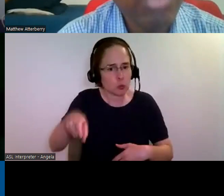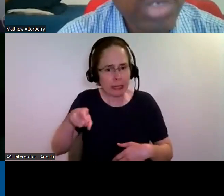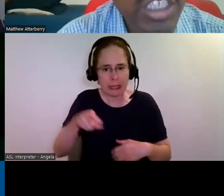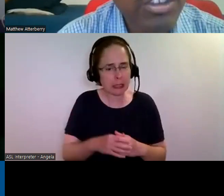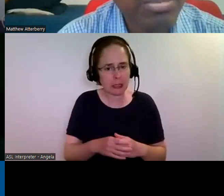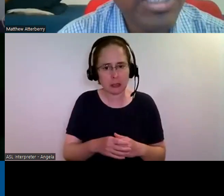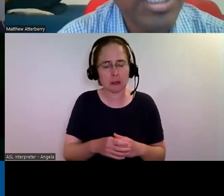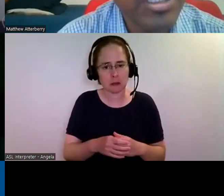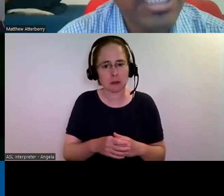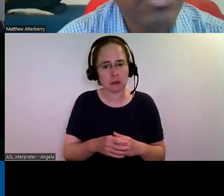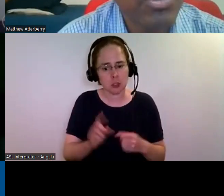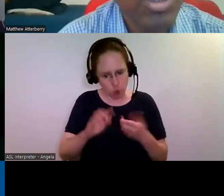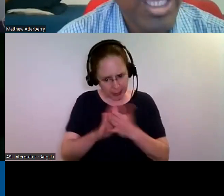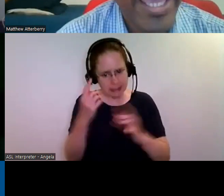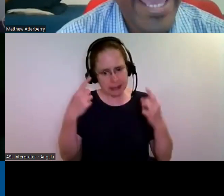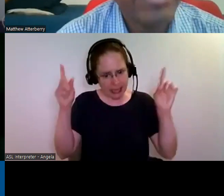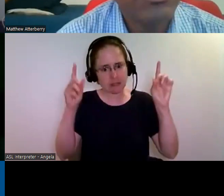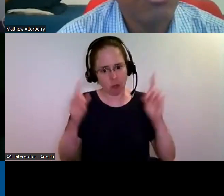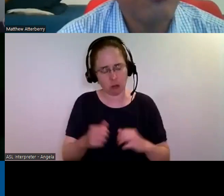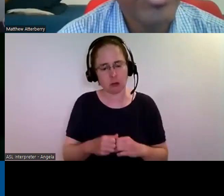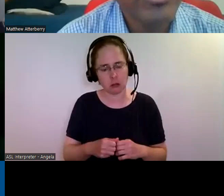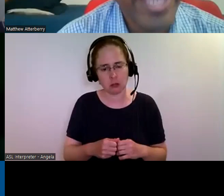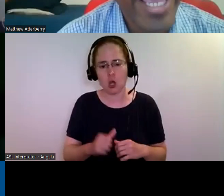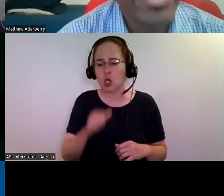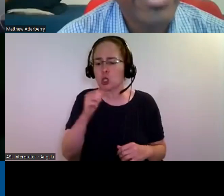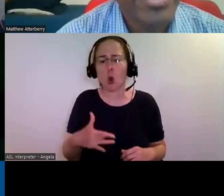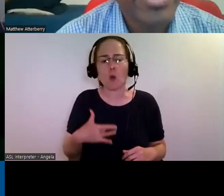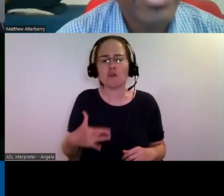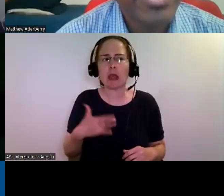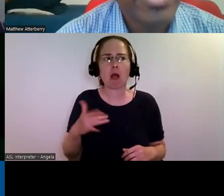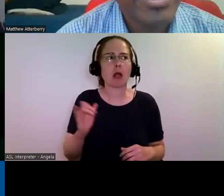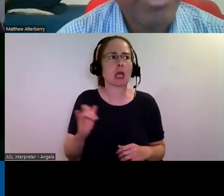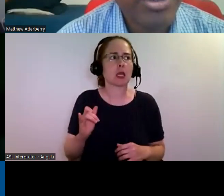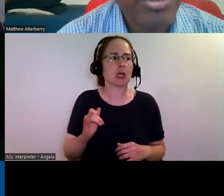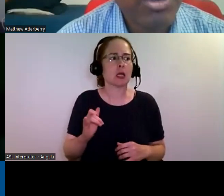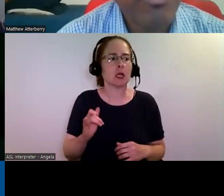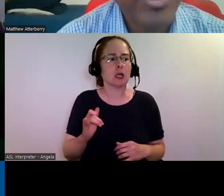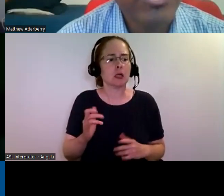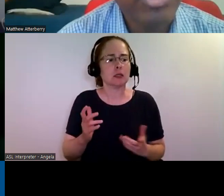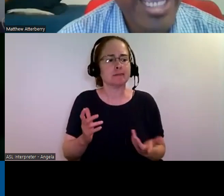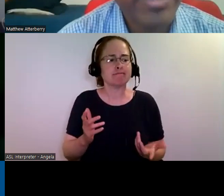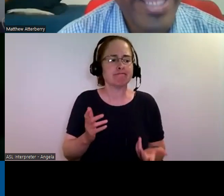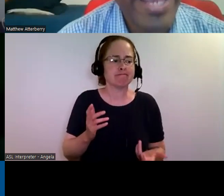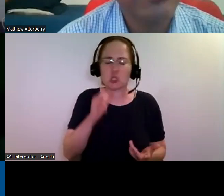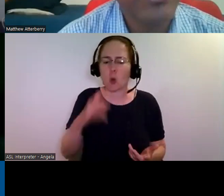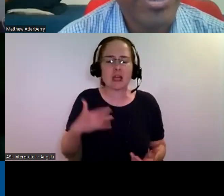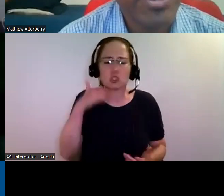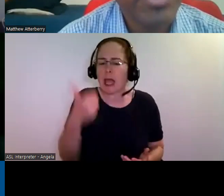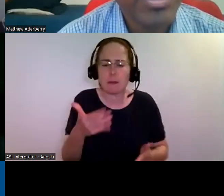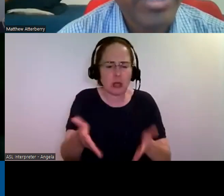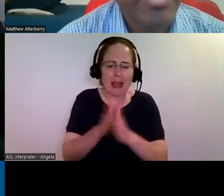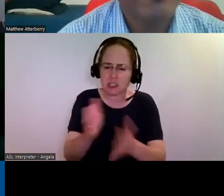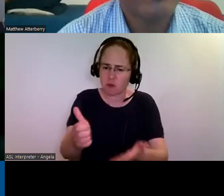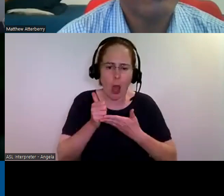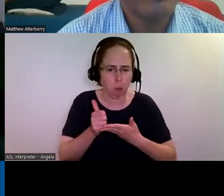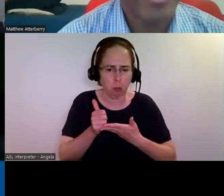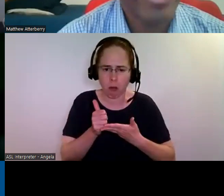you need to be successful and don't feel that. if you don't feel shamed and asking for help that if